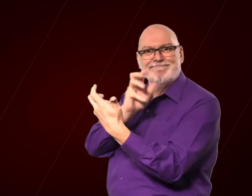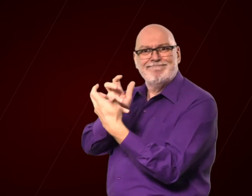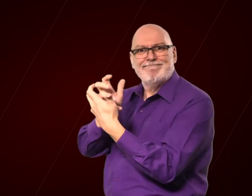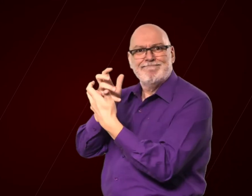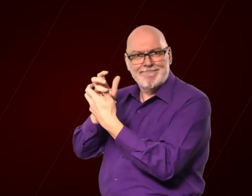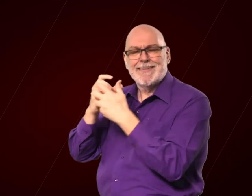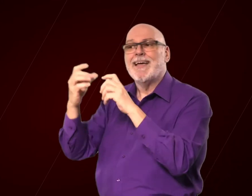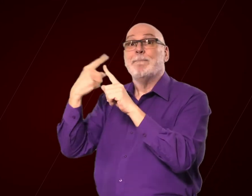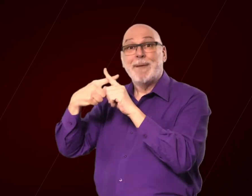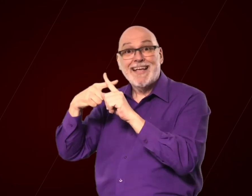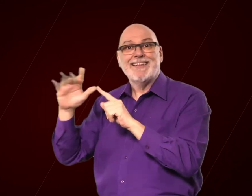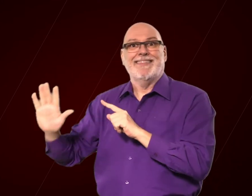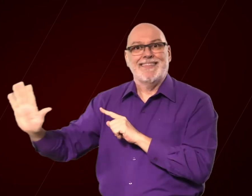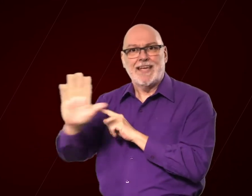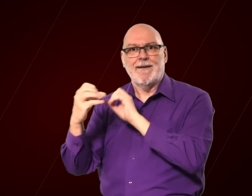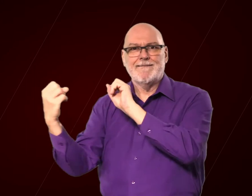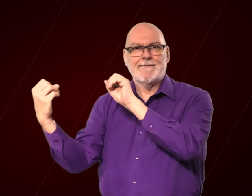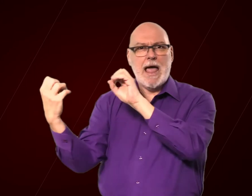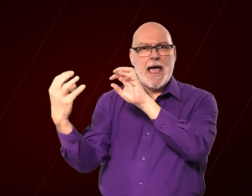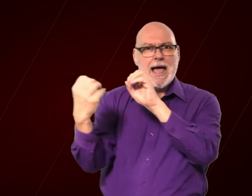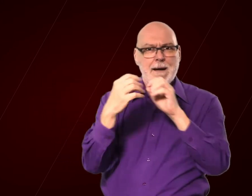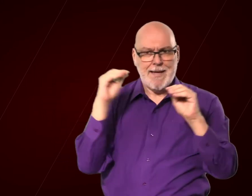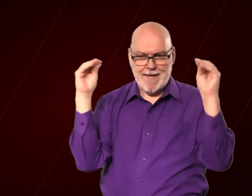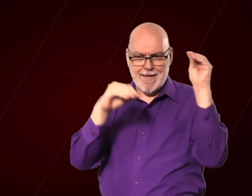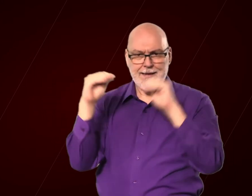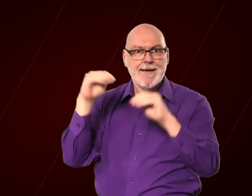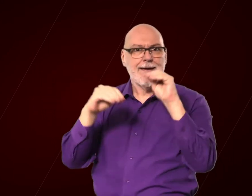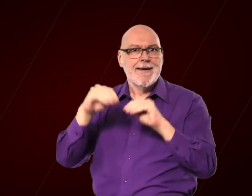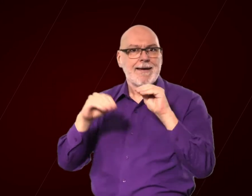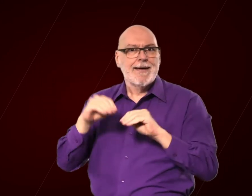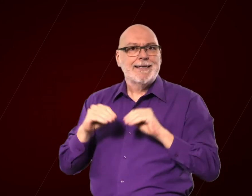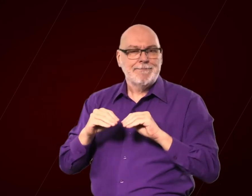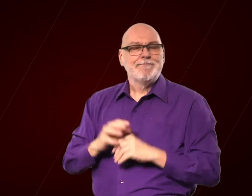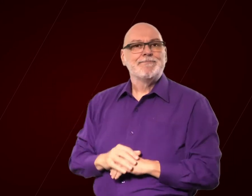and feedback.